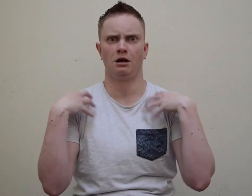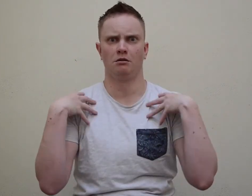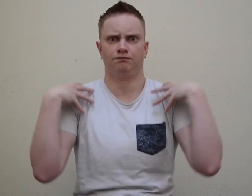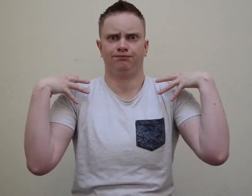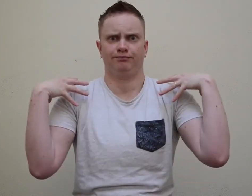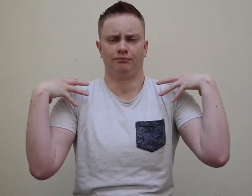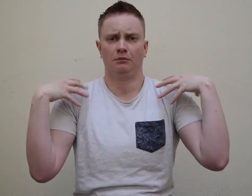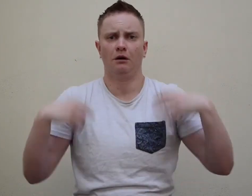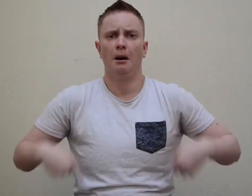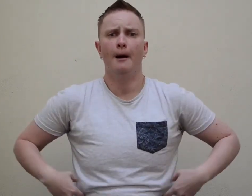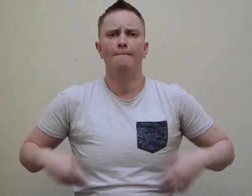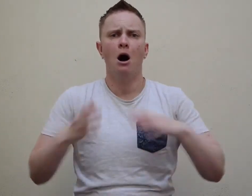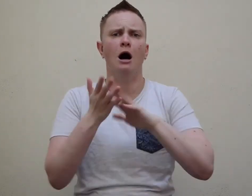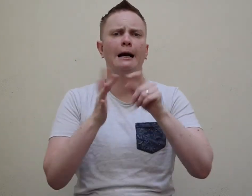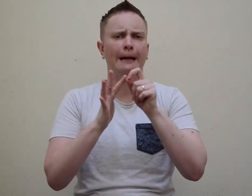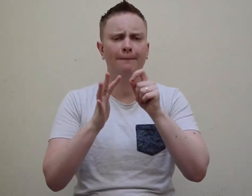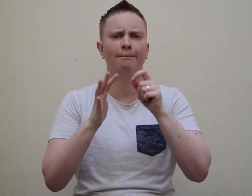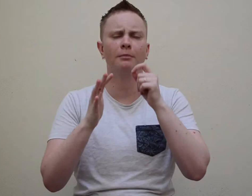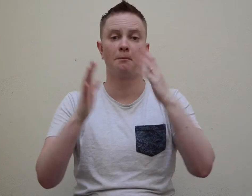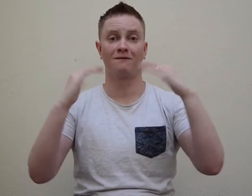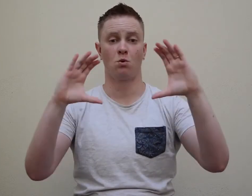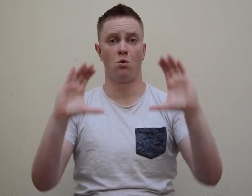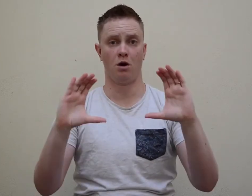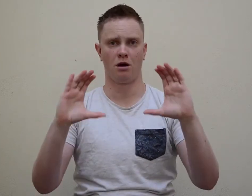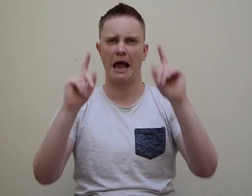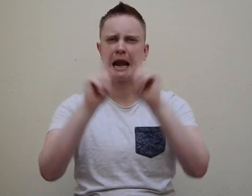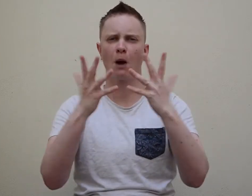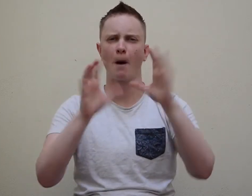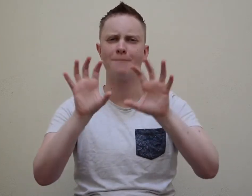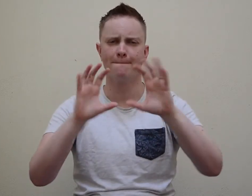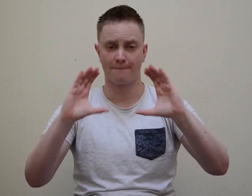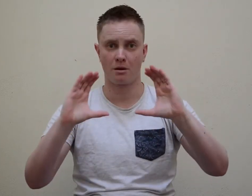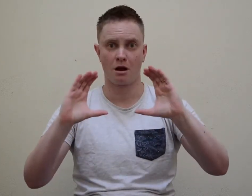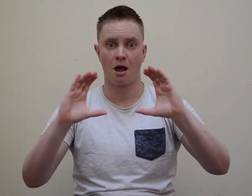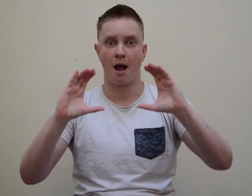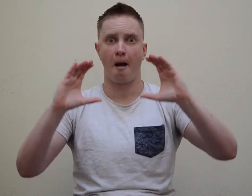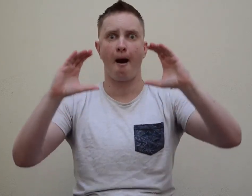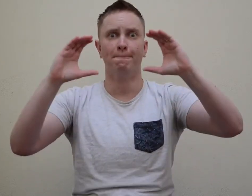and my shoulders are growing broader. My hips weight used to sit around my bum